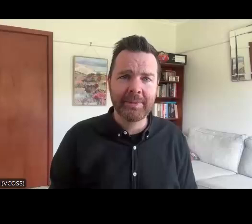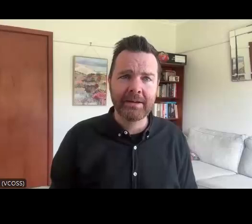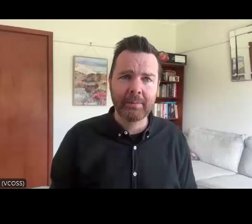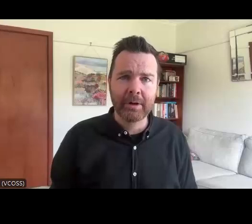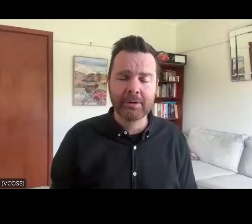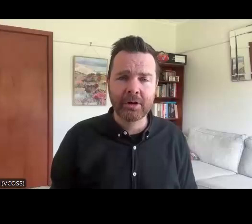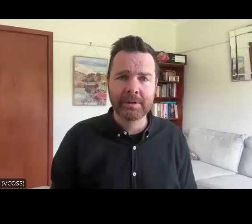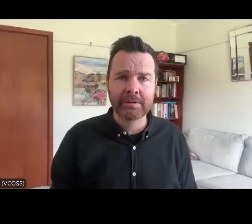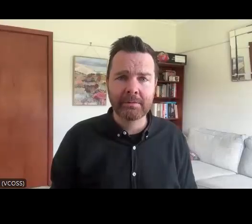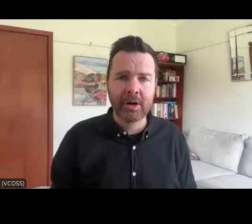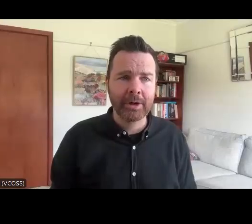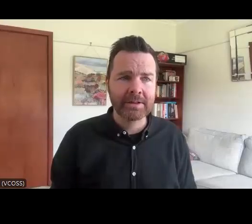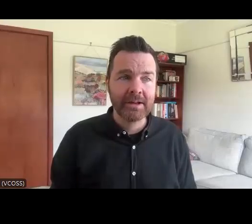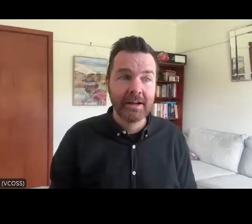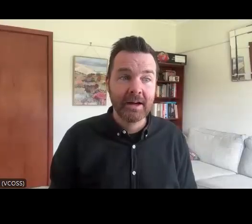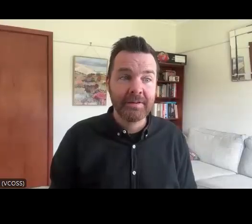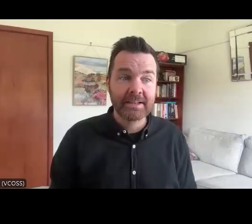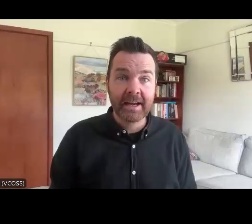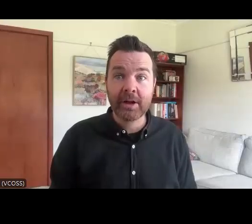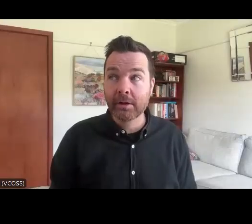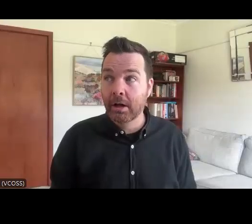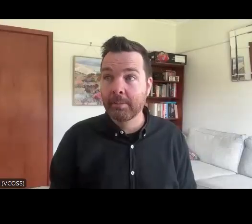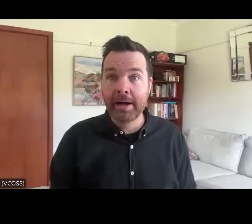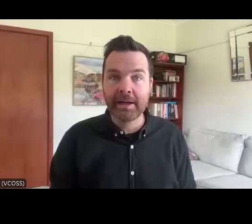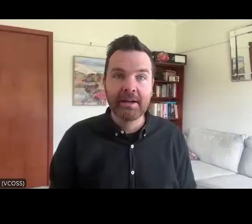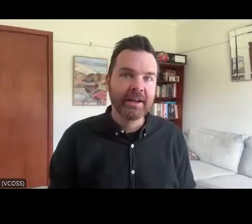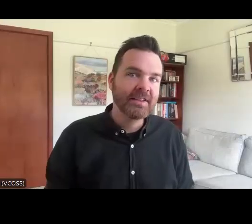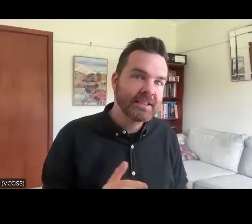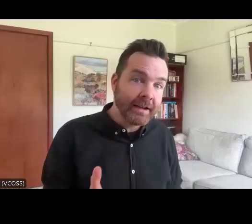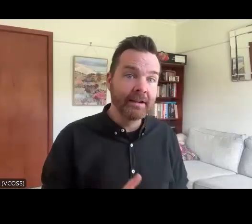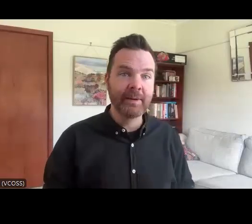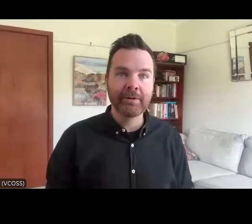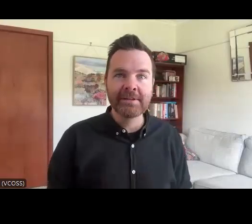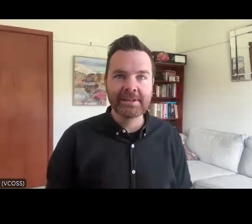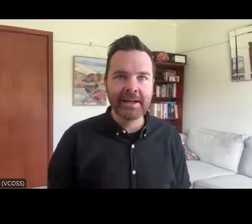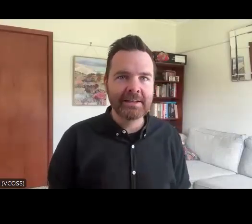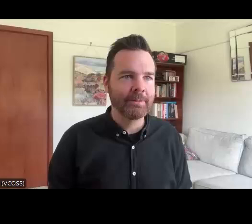being done by autonomous robots and they're saving a lot of money and suddenly prison, sending someone